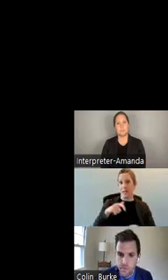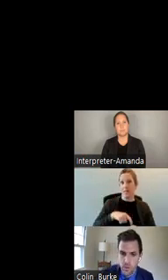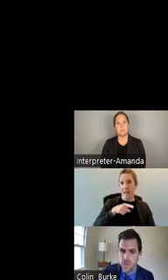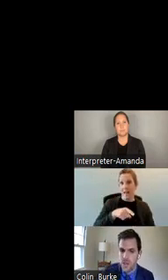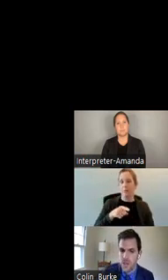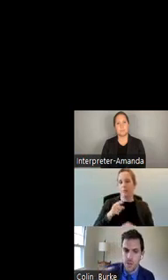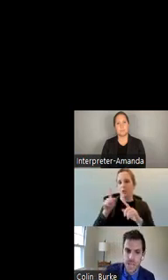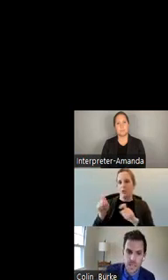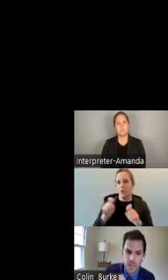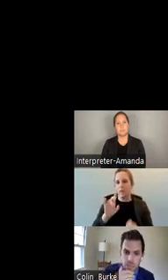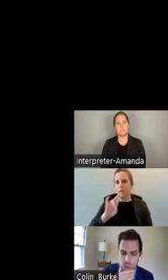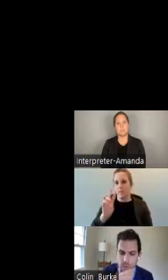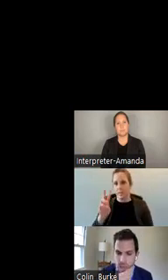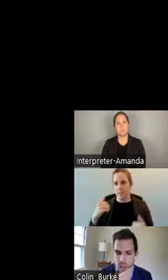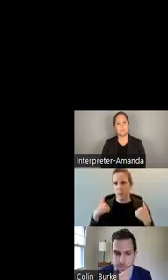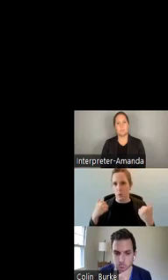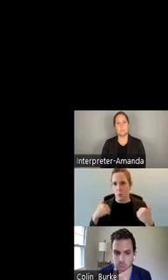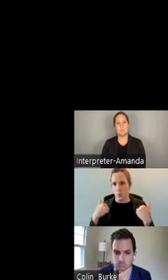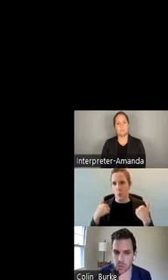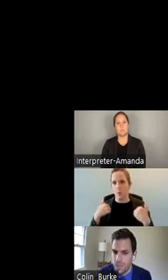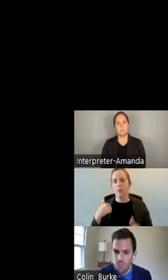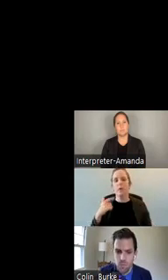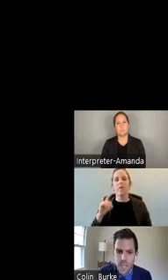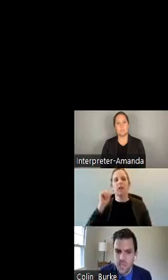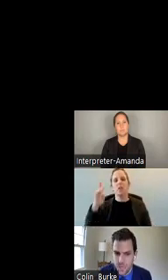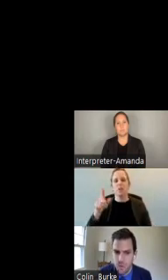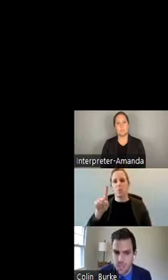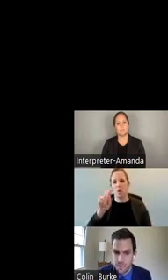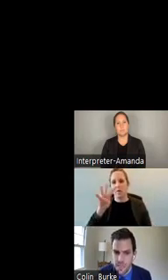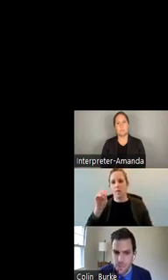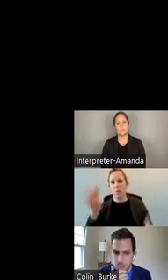um for the full study we ended up surveying 140 youth but the rates remained relatively similar